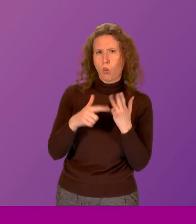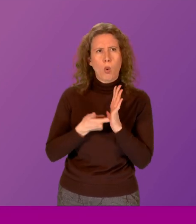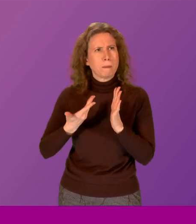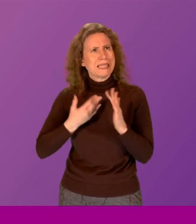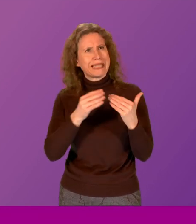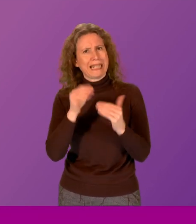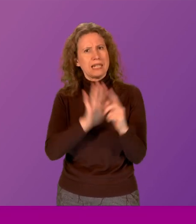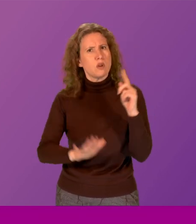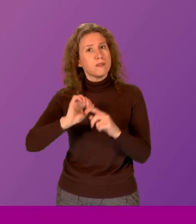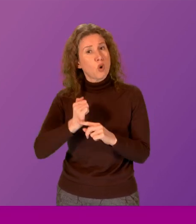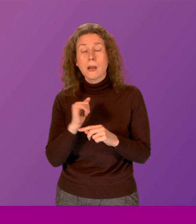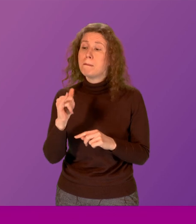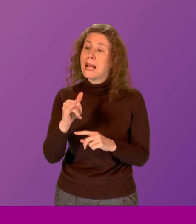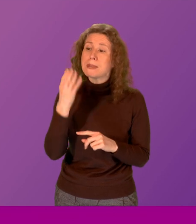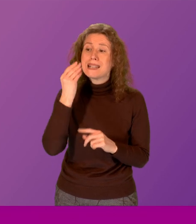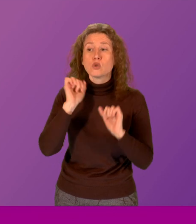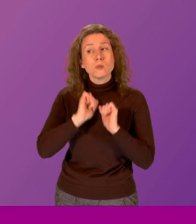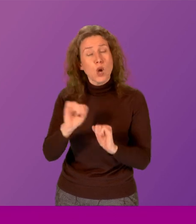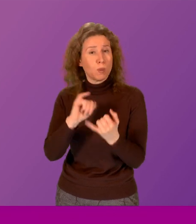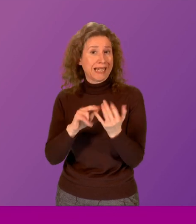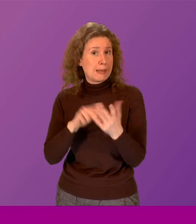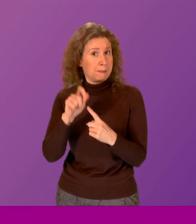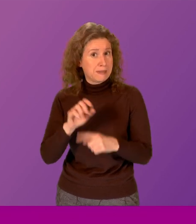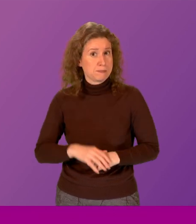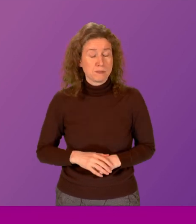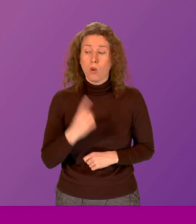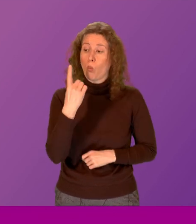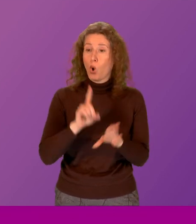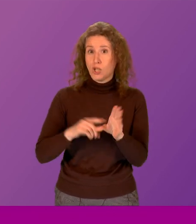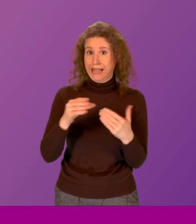but maybe he will listen to his own side. In just a year of his leadership, there have been three